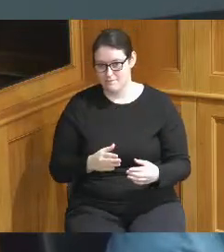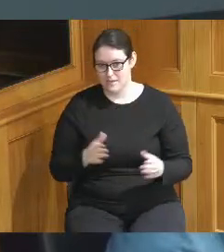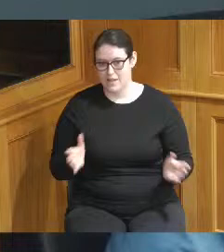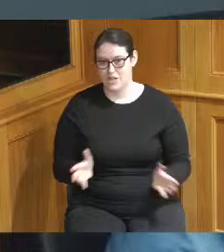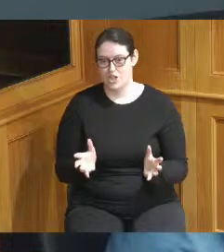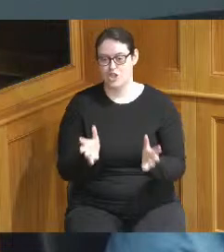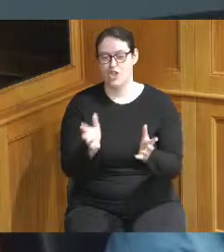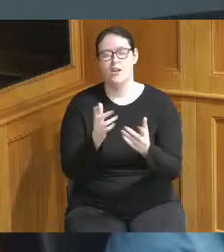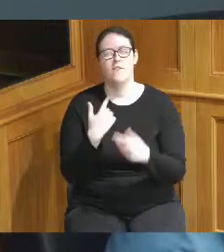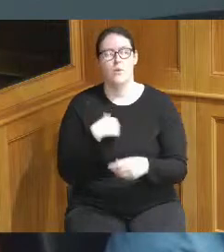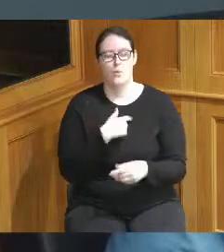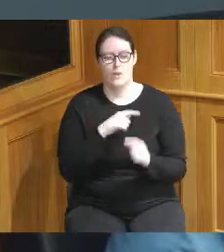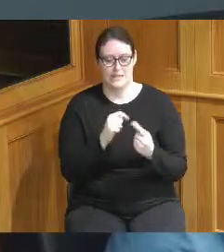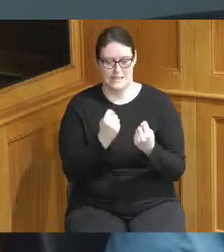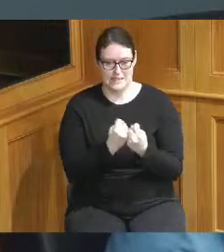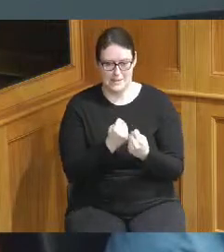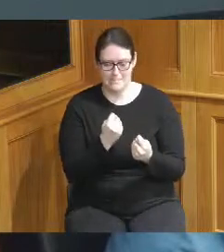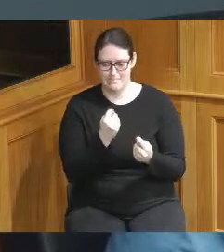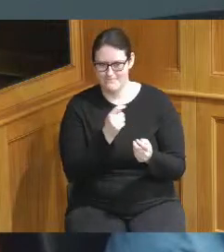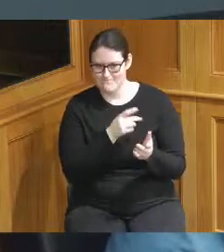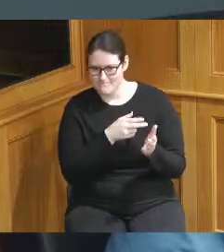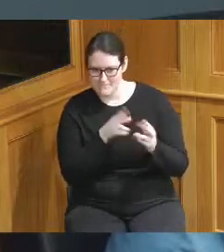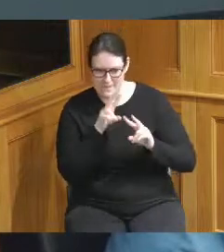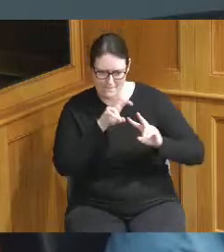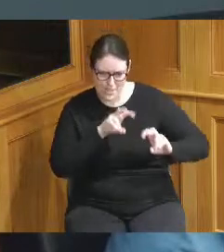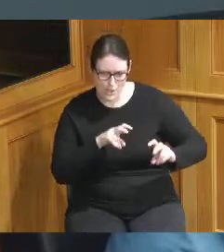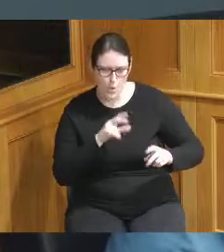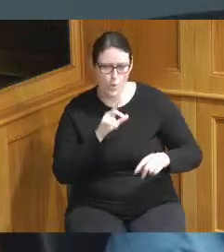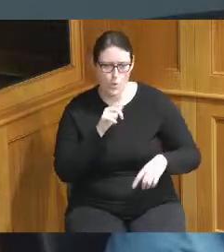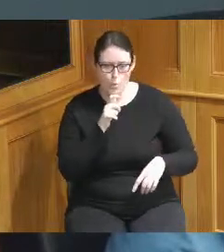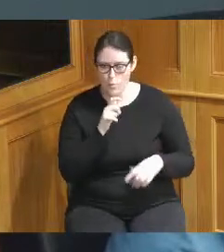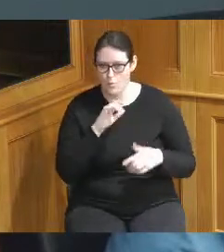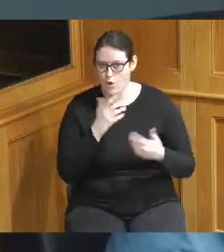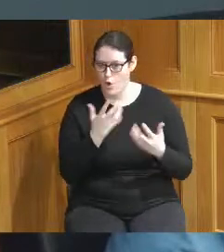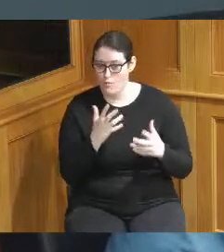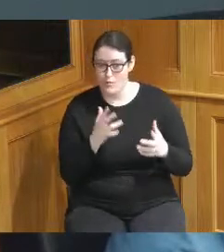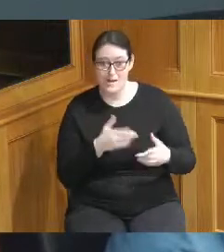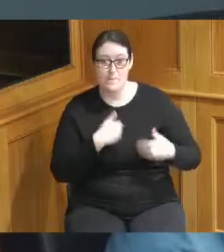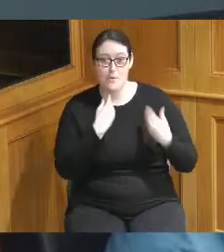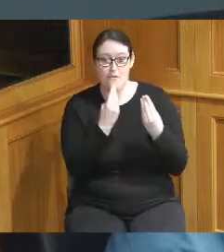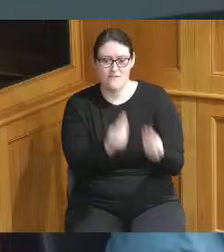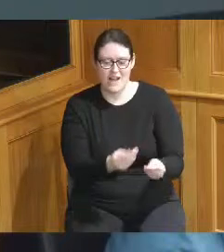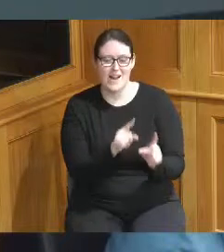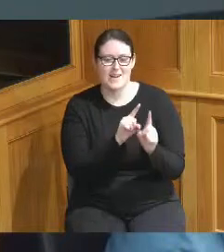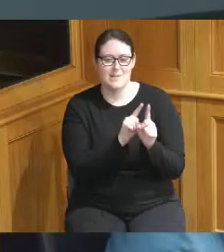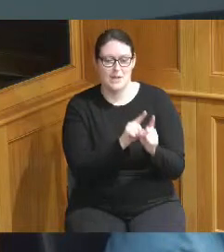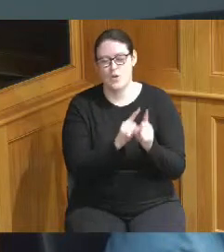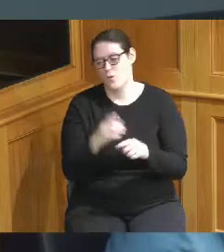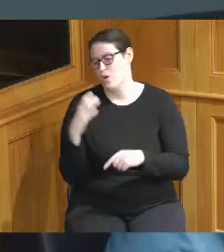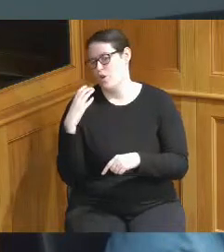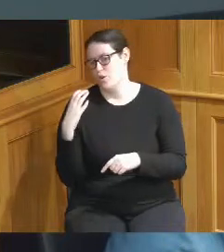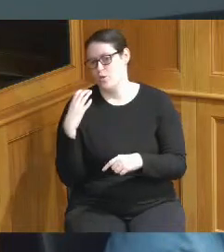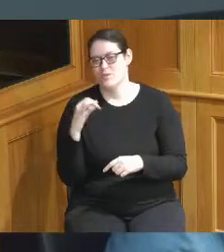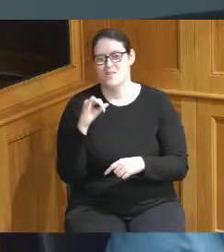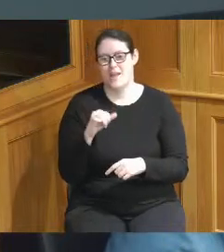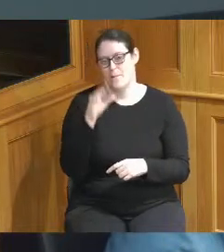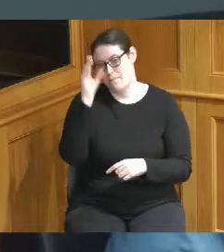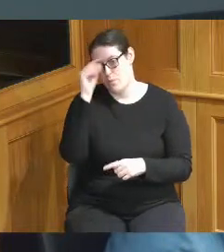mean the reality is it's 2024 I mean we got a mobile bathroom now we need to make sure that